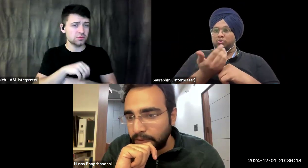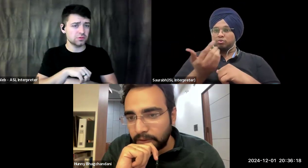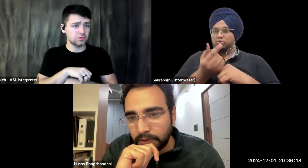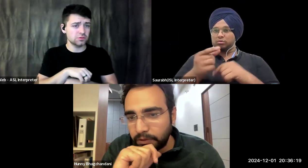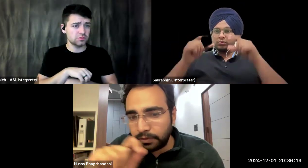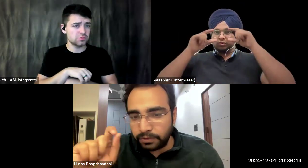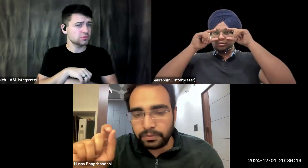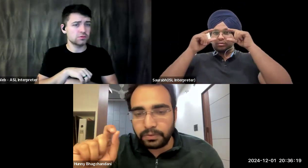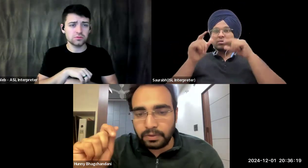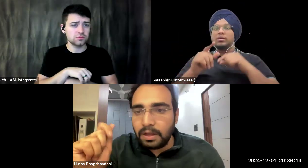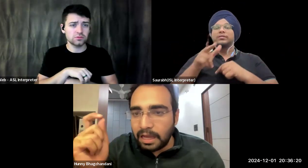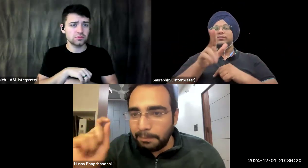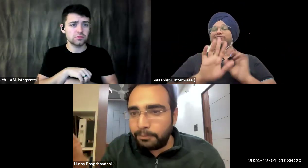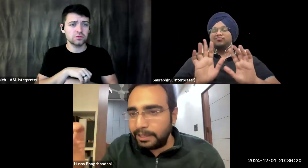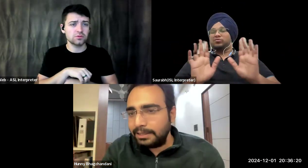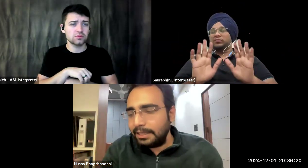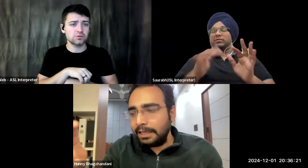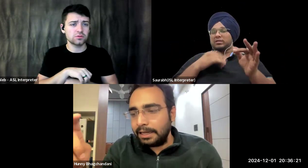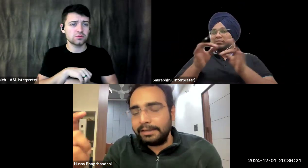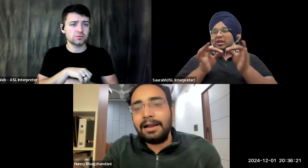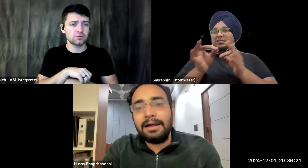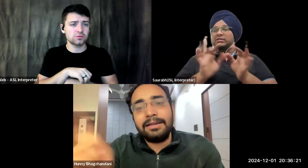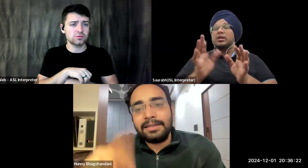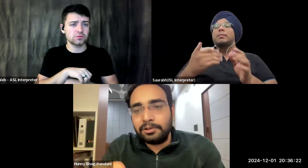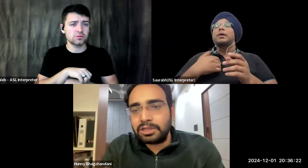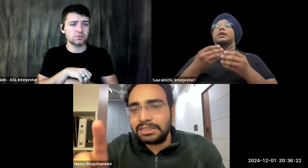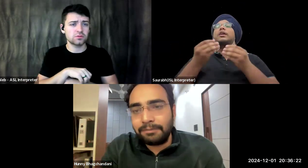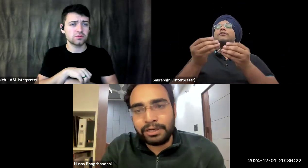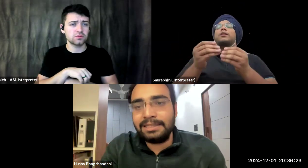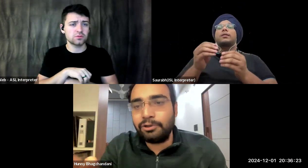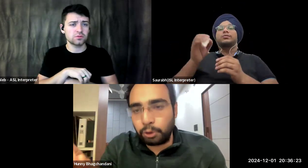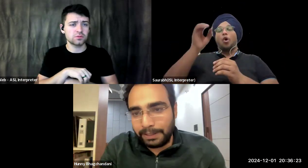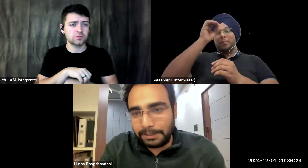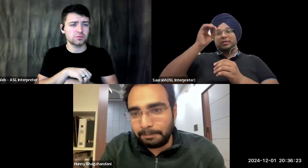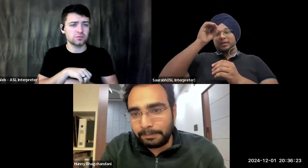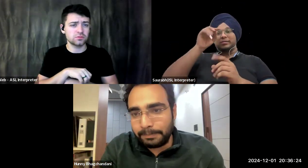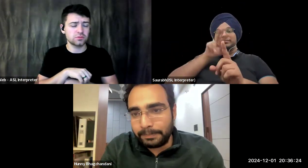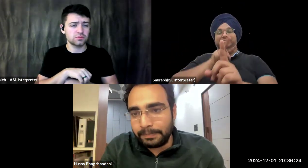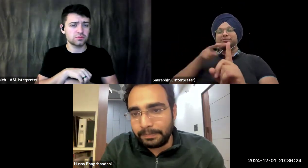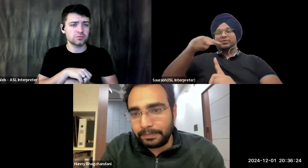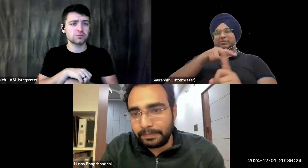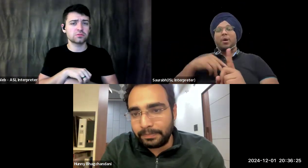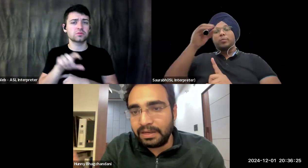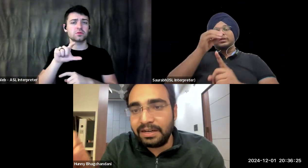[Hunny speaking] No, no, no. I'm putting the another use case for reading the document.